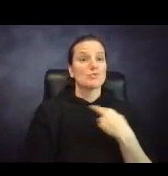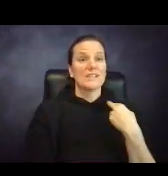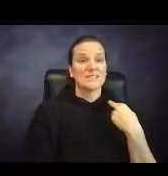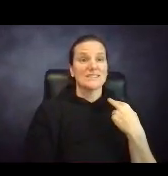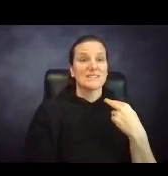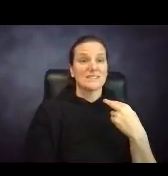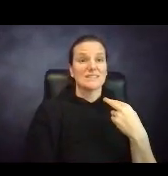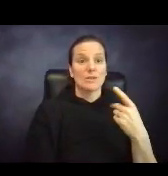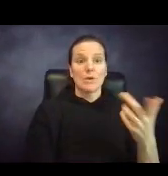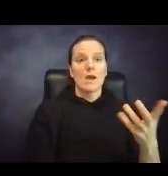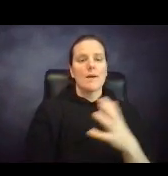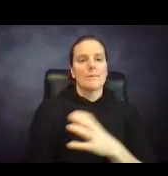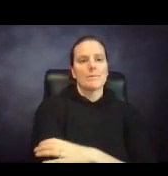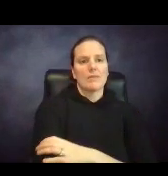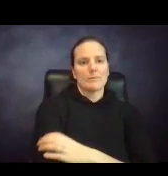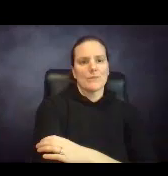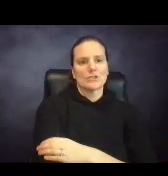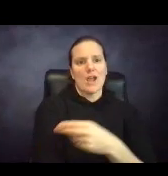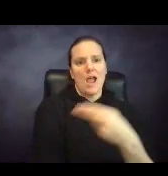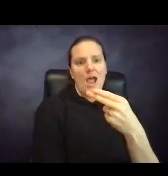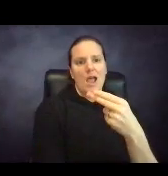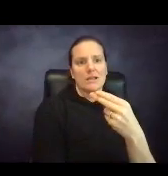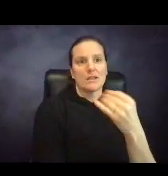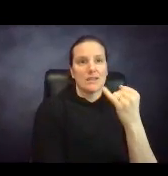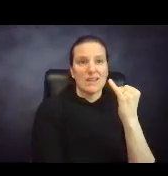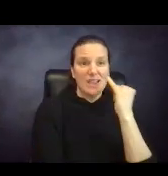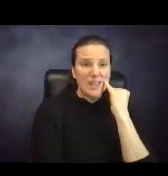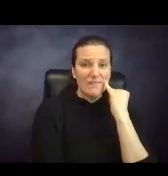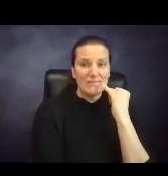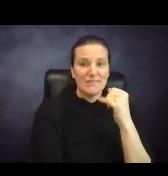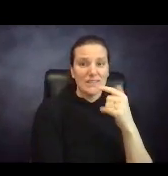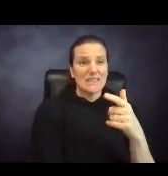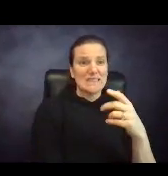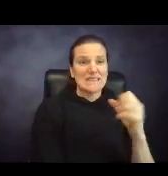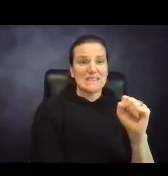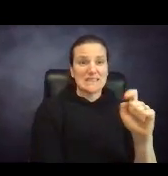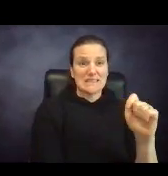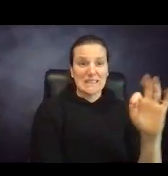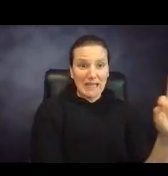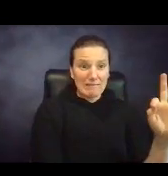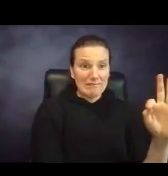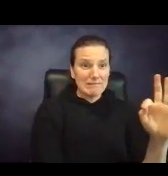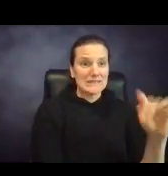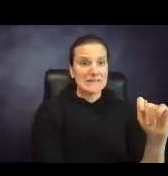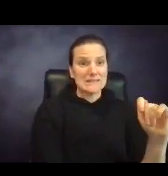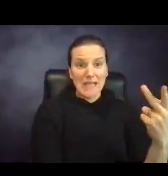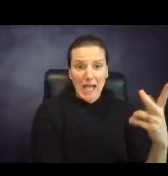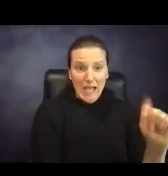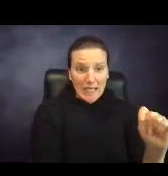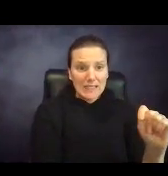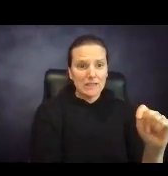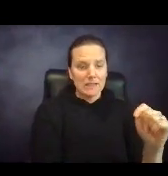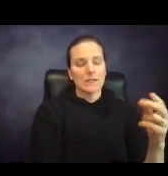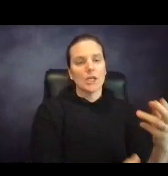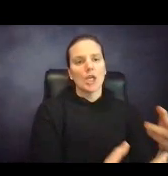And so when your blood vessels are stiff and inflexible, they can stay, you know, they stay tight and so then that actually increases your blood pressure.